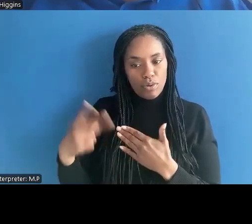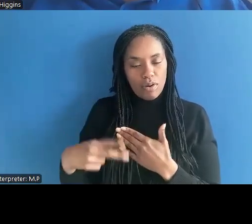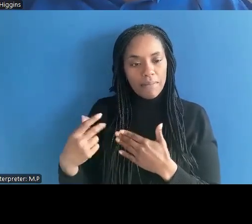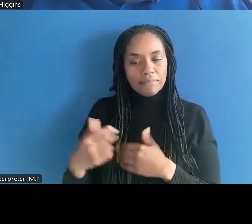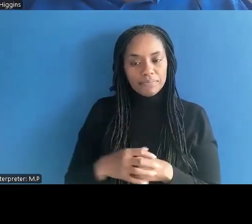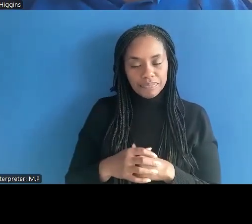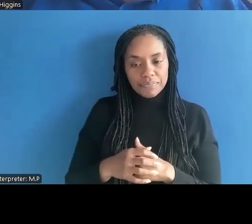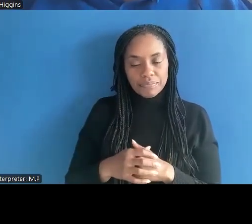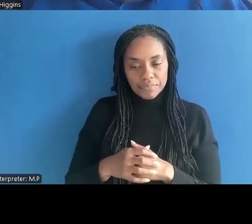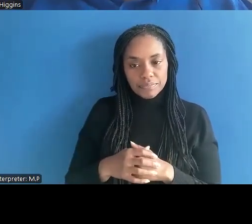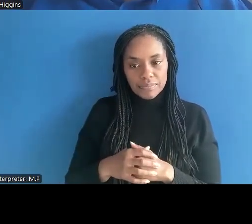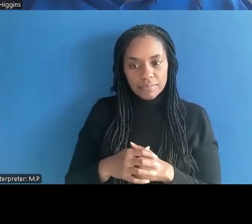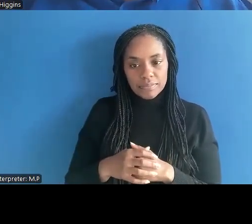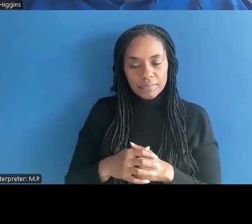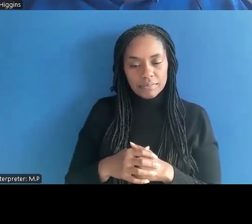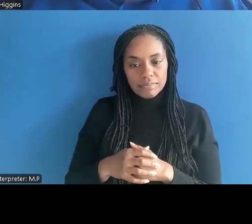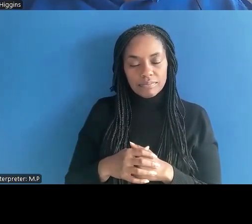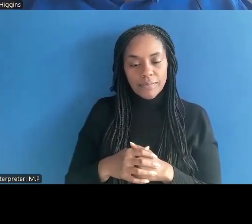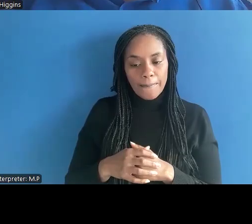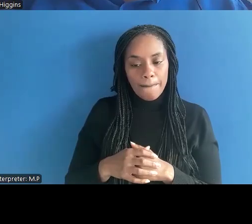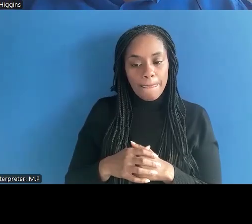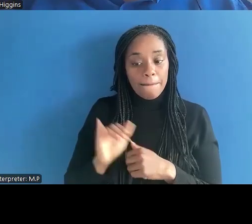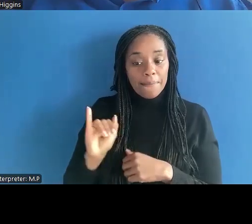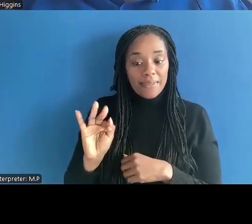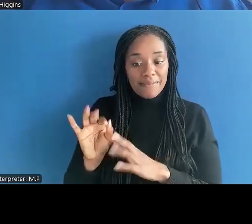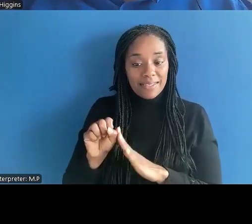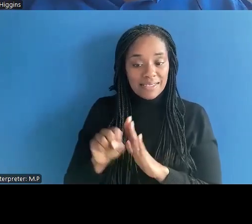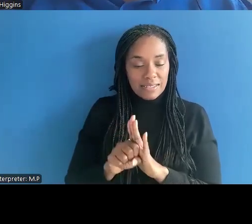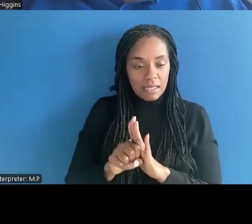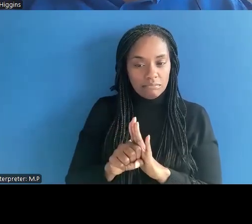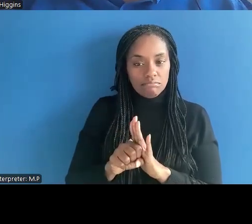So again, if, if the state, is having trouble,